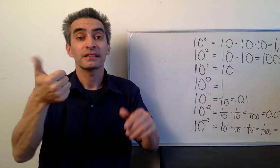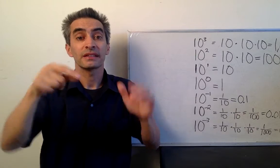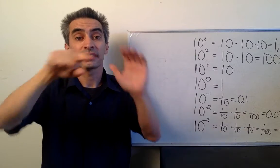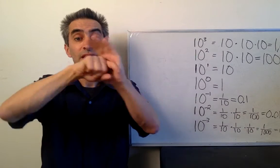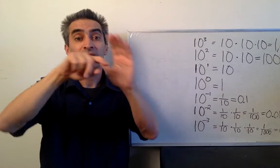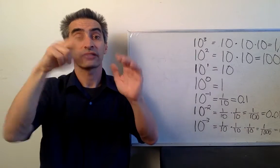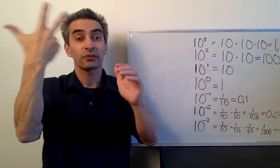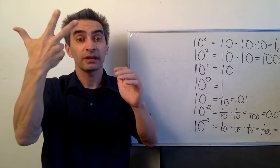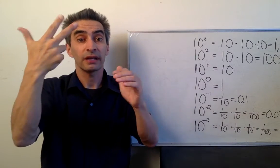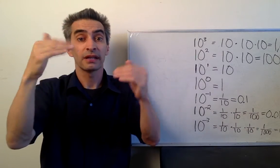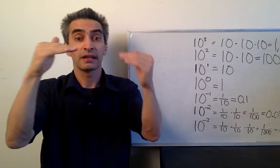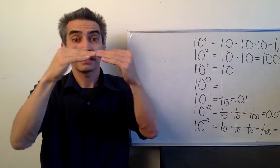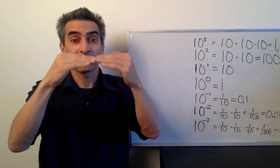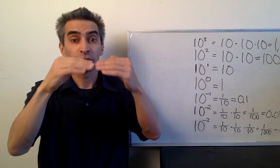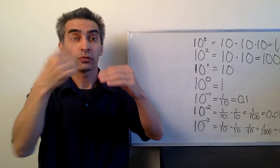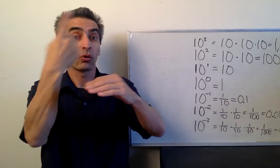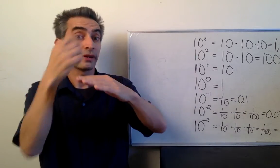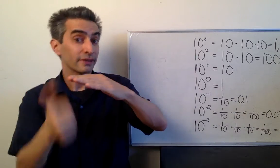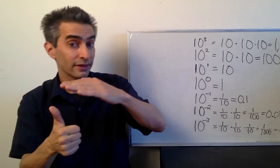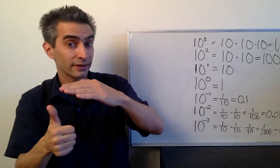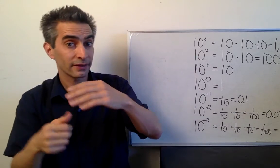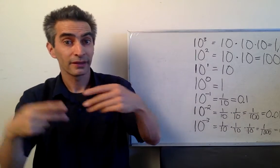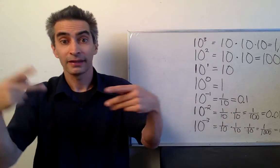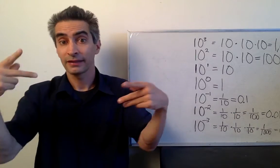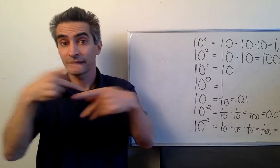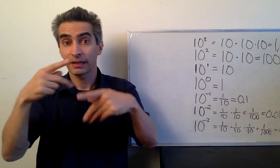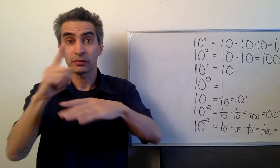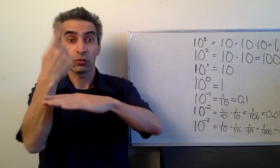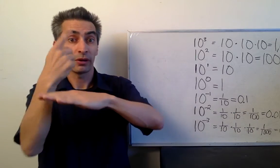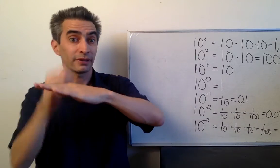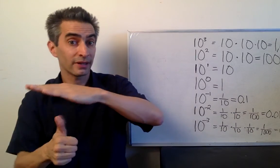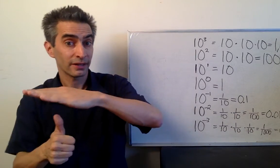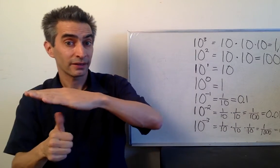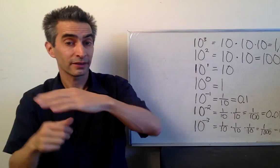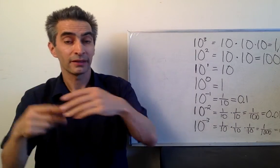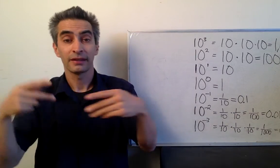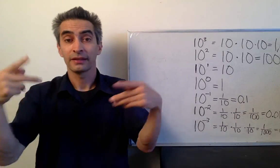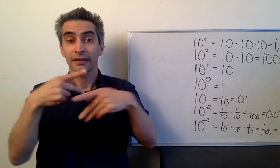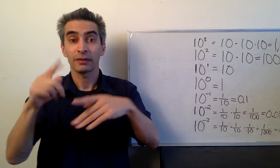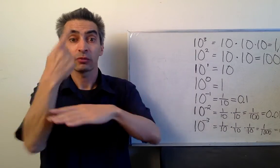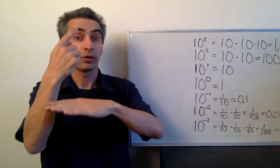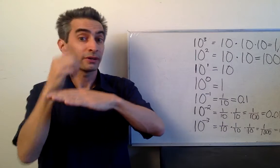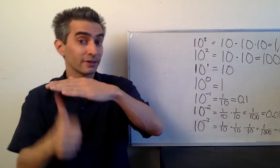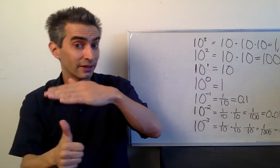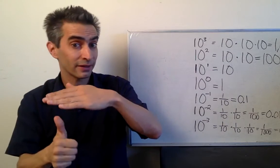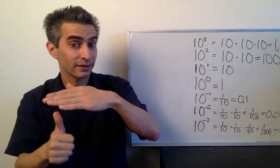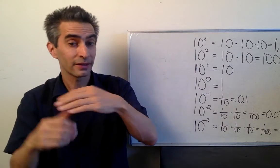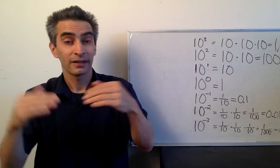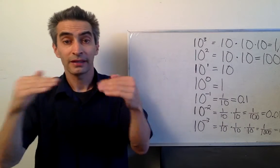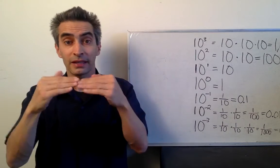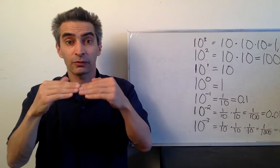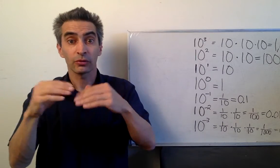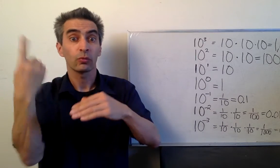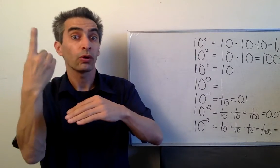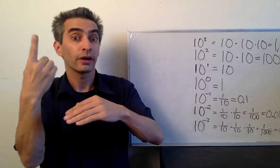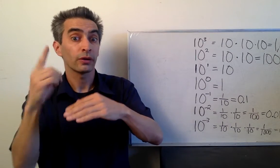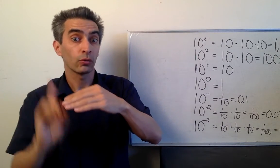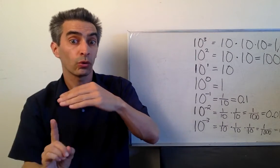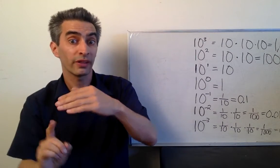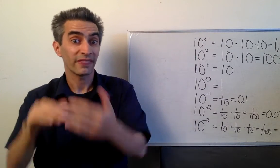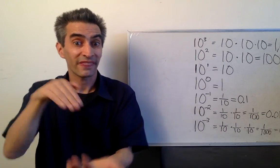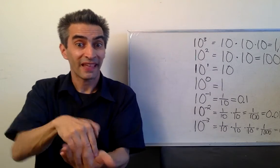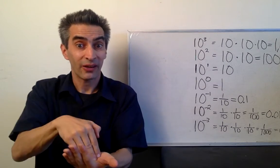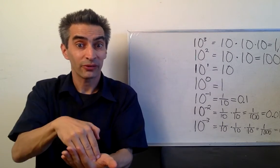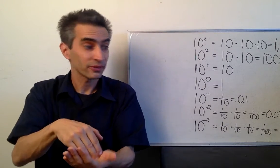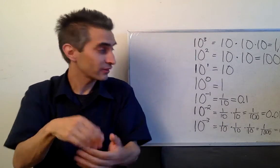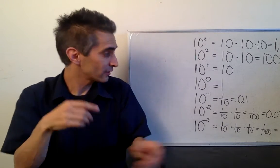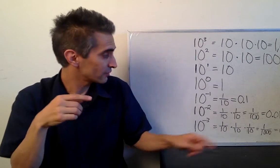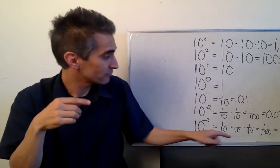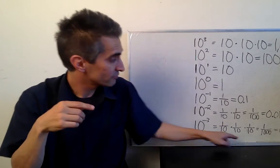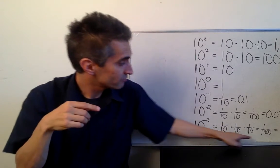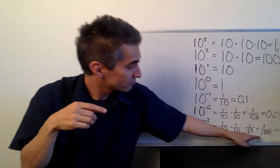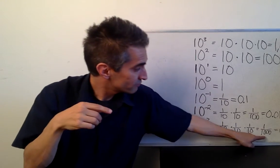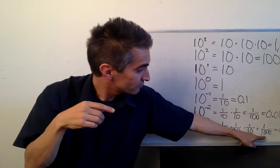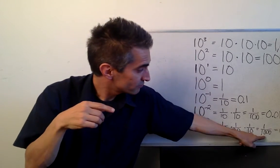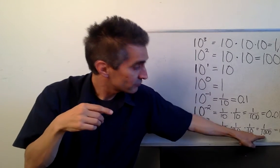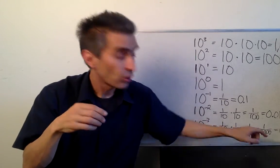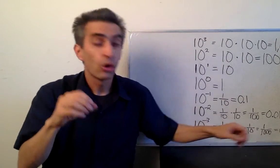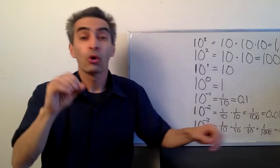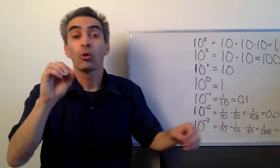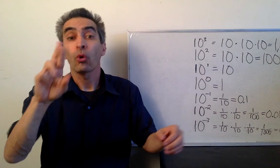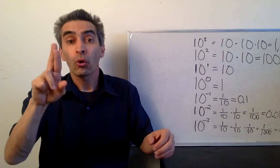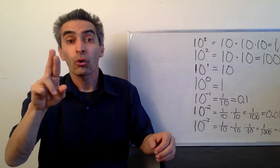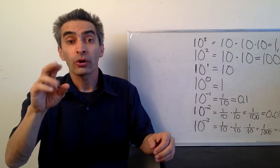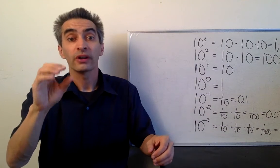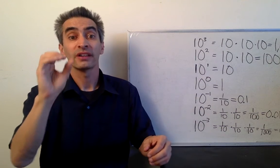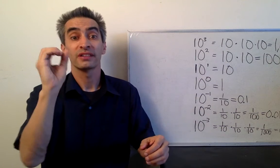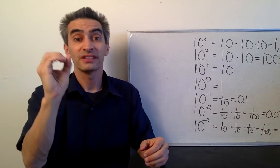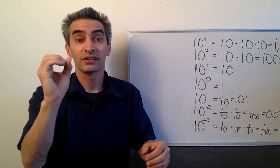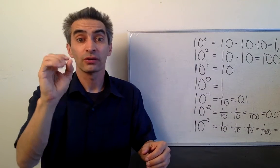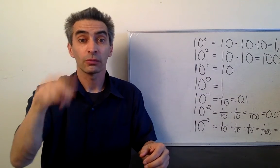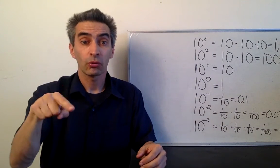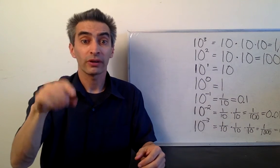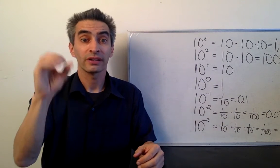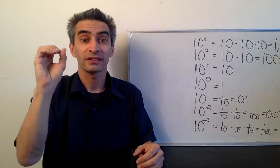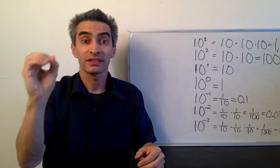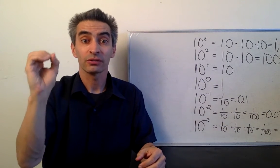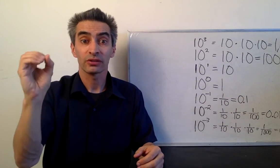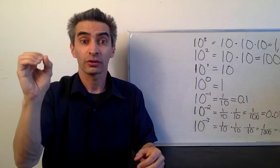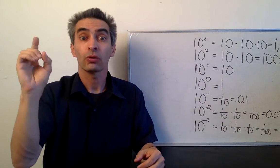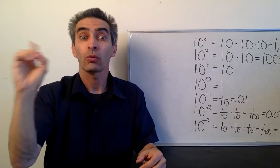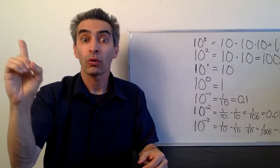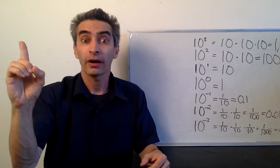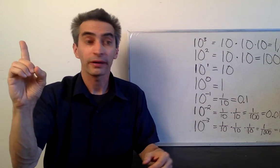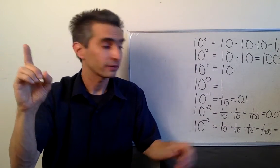10 to the -3 = 1/10 x 1/10 x 1/10 = 1/1000 or 0.001.